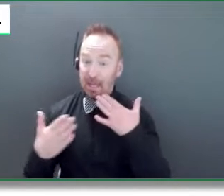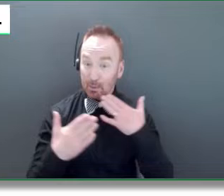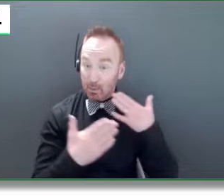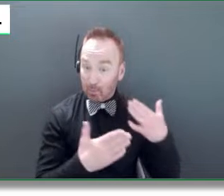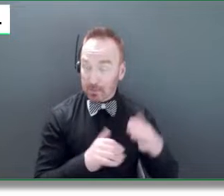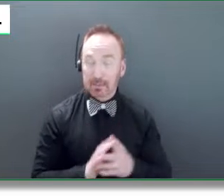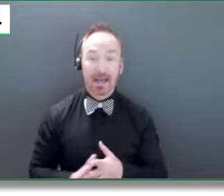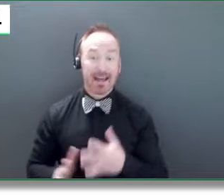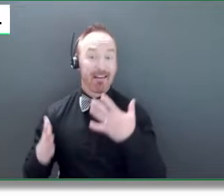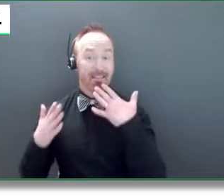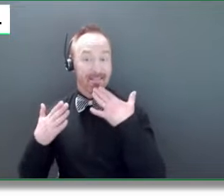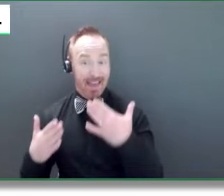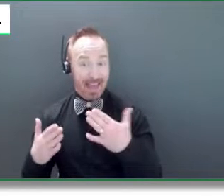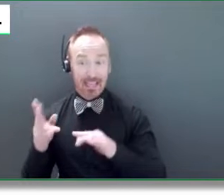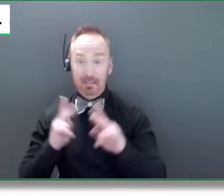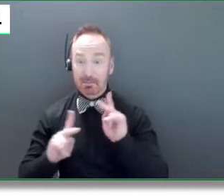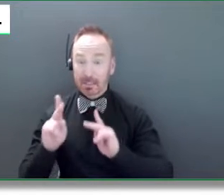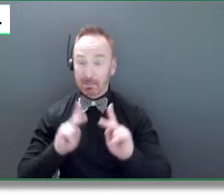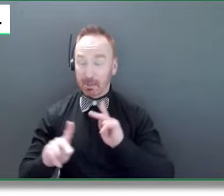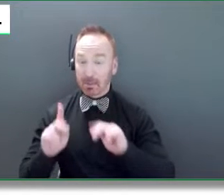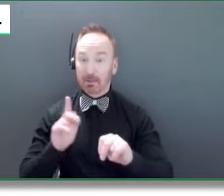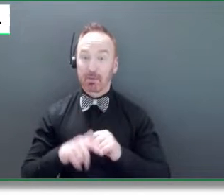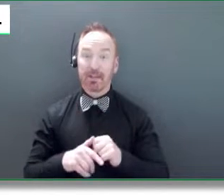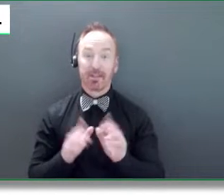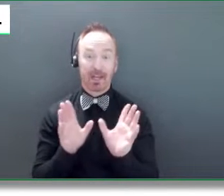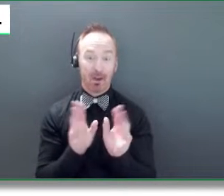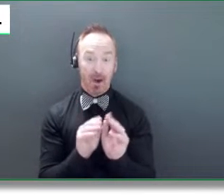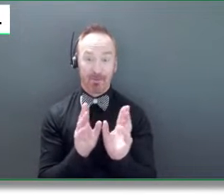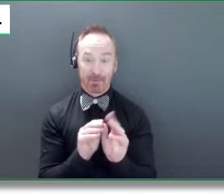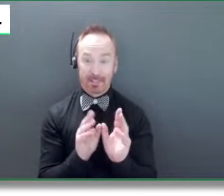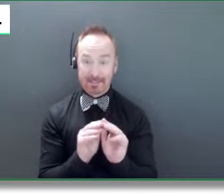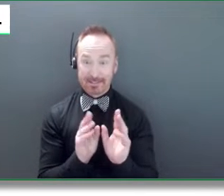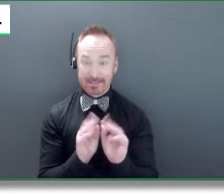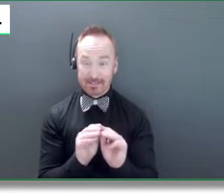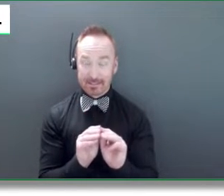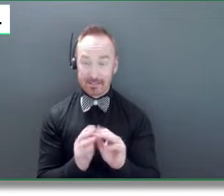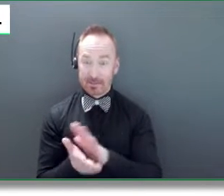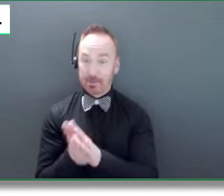this conference possible and then I'm going to connect with the